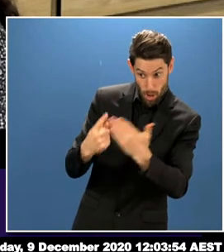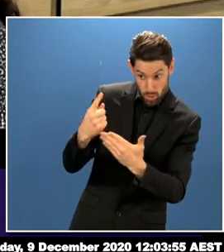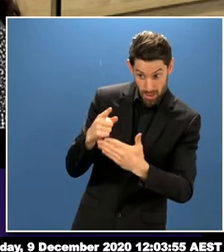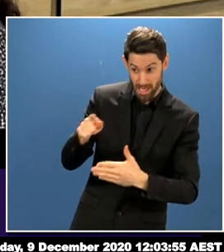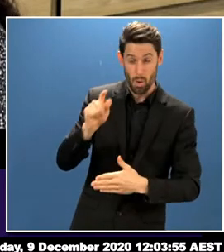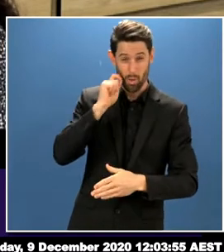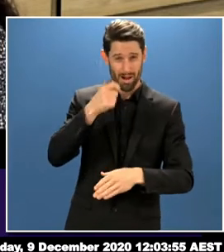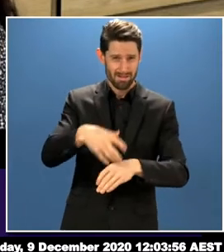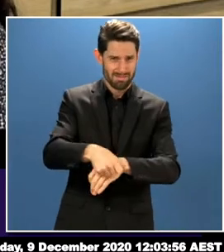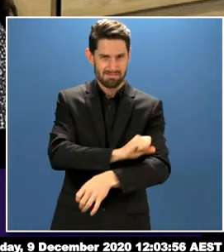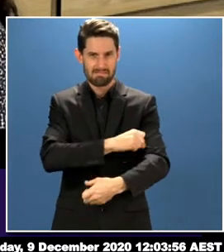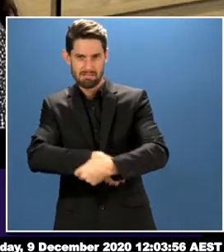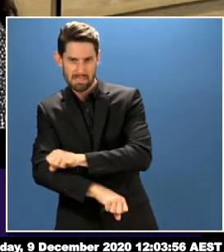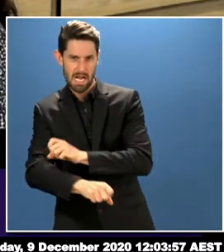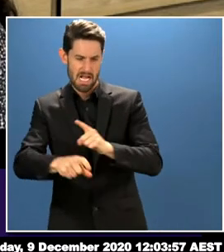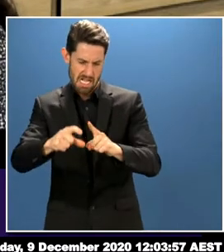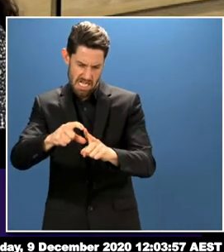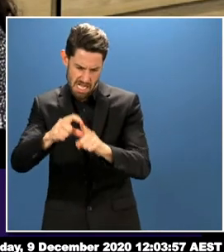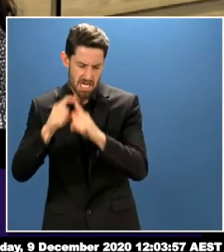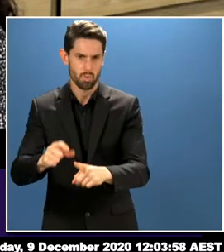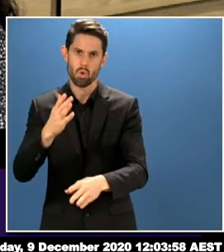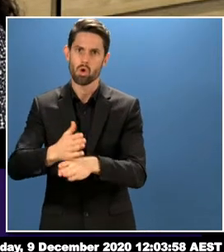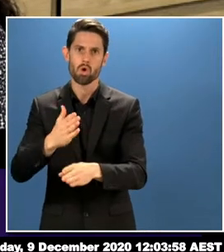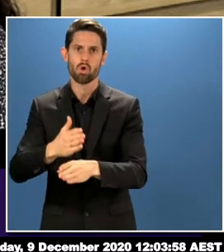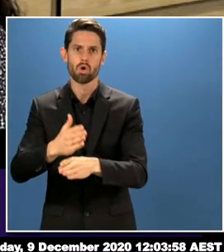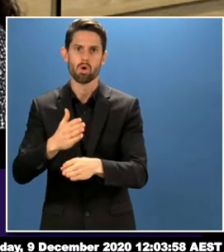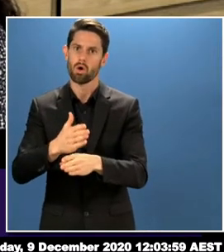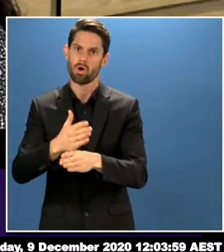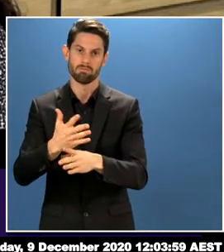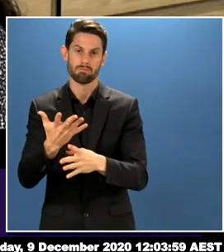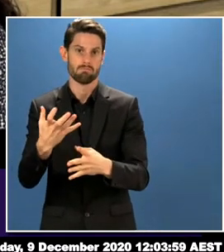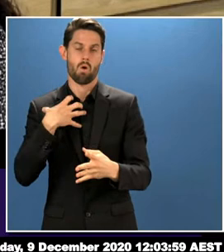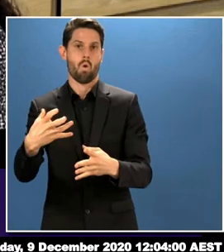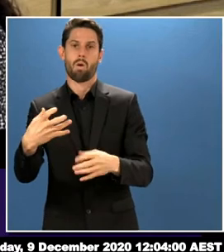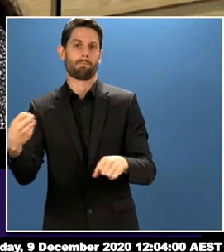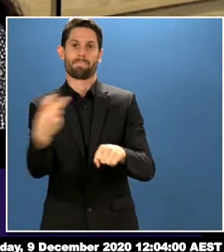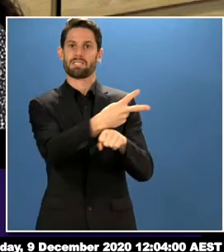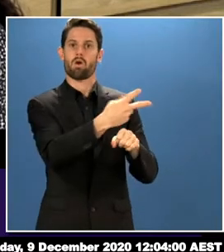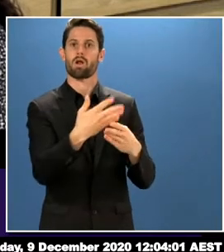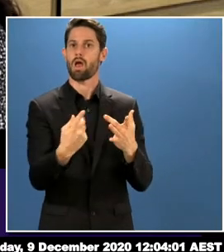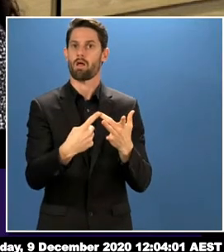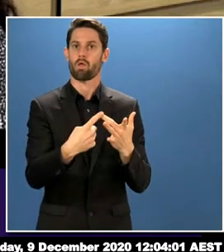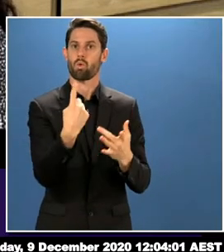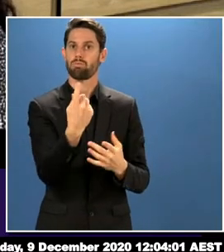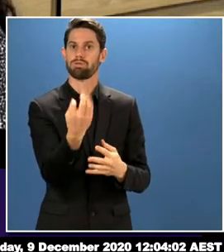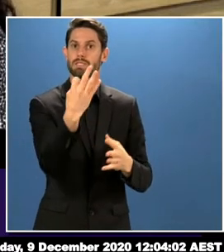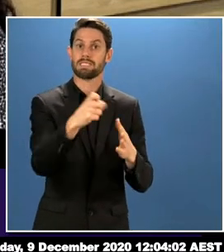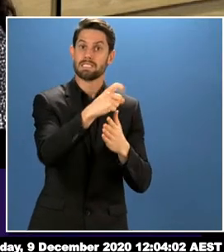if not harder than someone without a disability in that same role. Would you agree with that? That's correct.